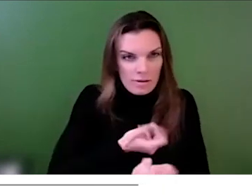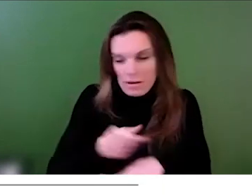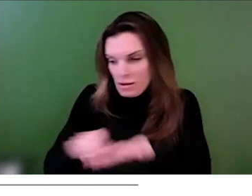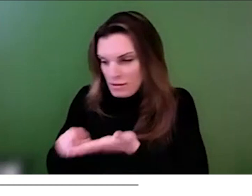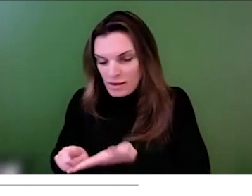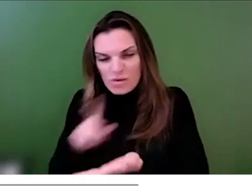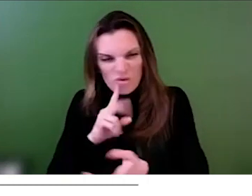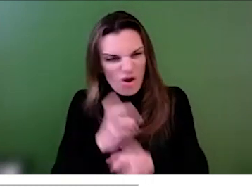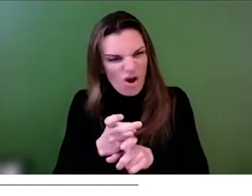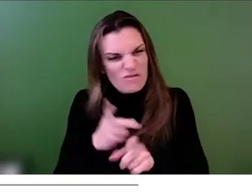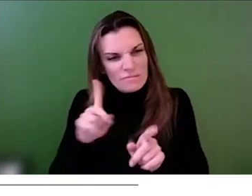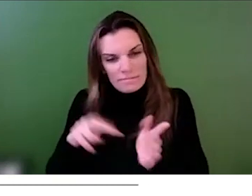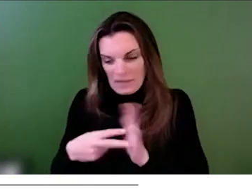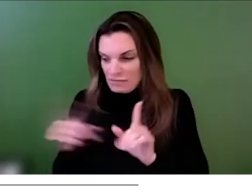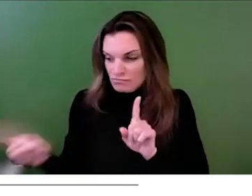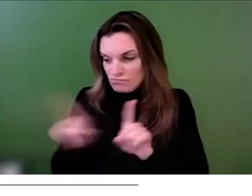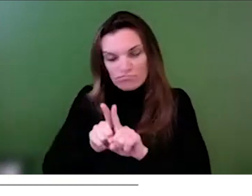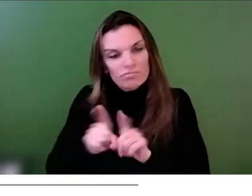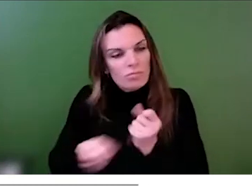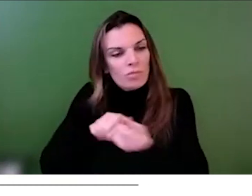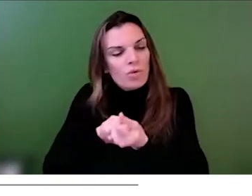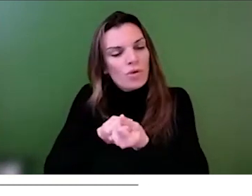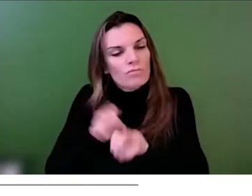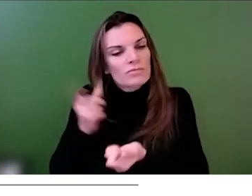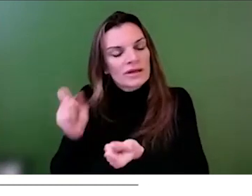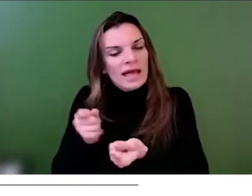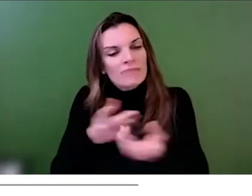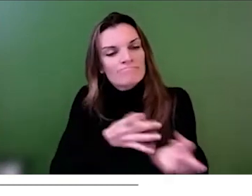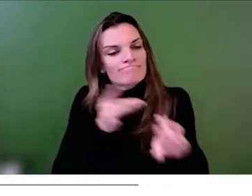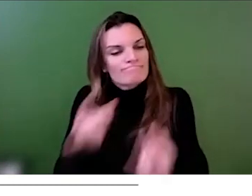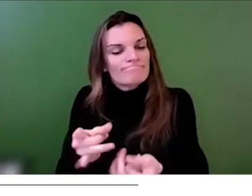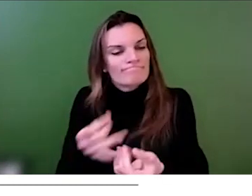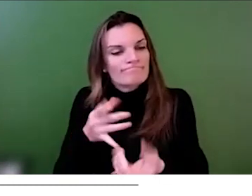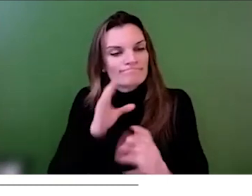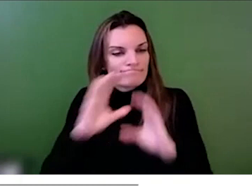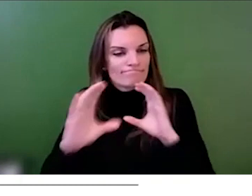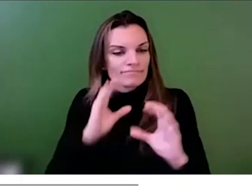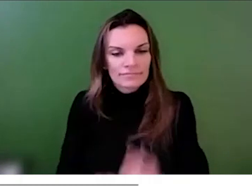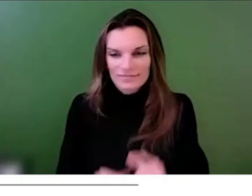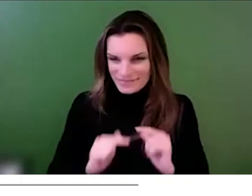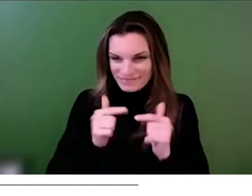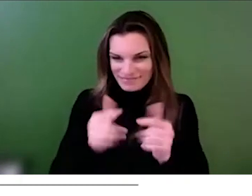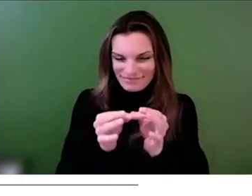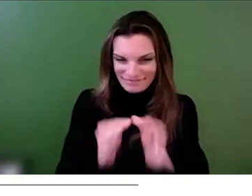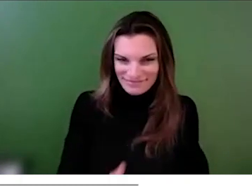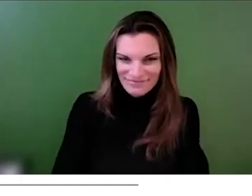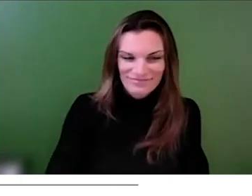have a productive appointment with your provider. And